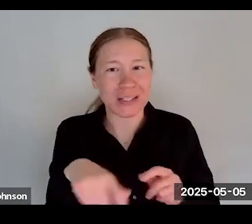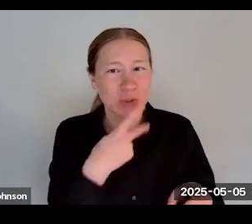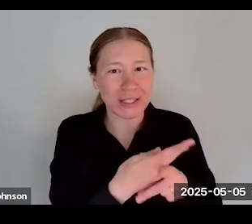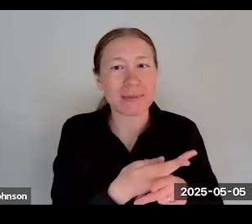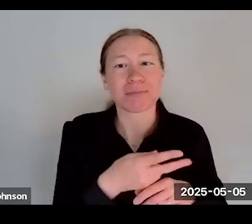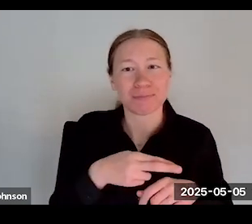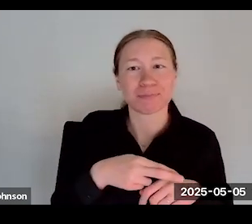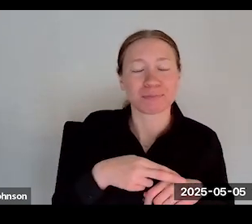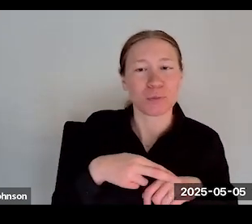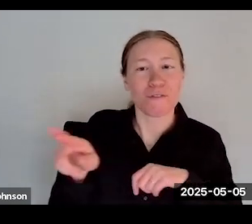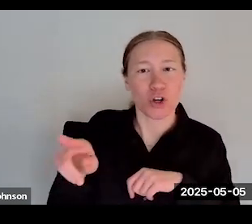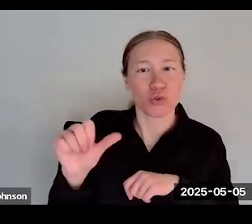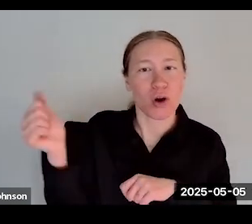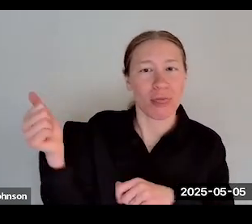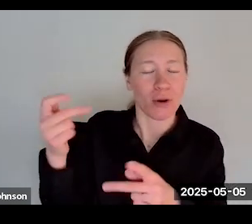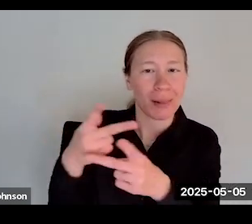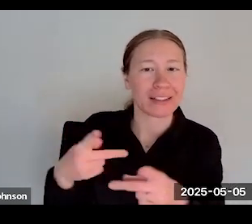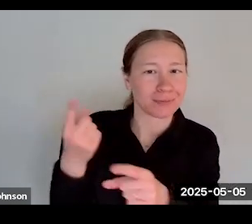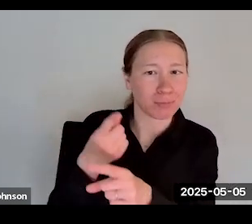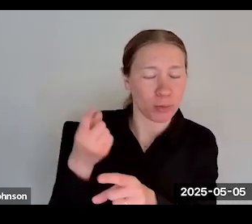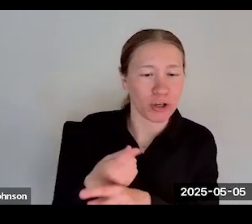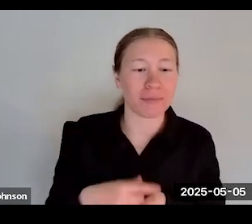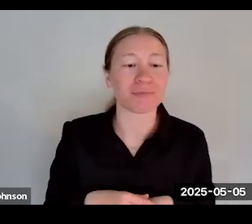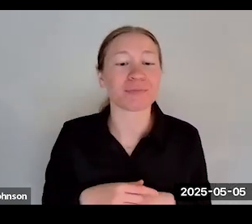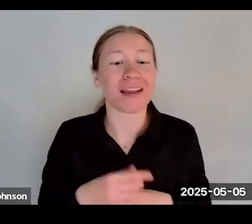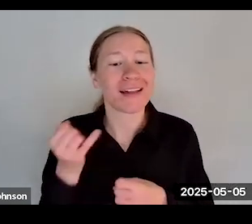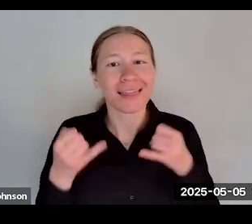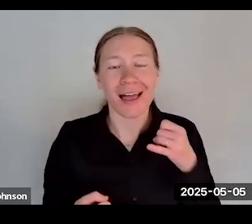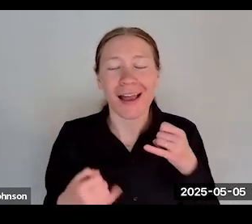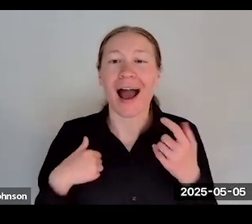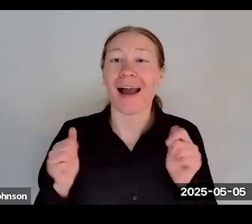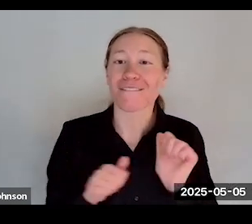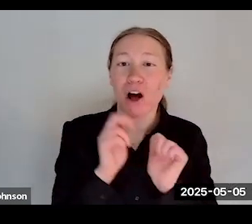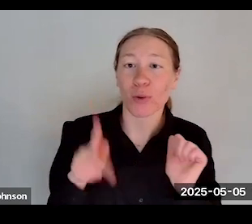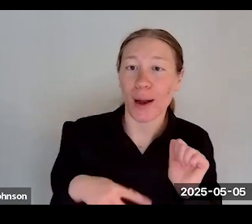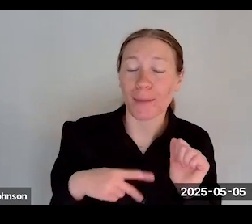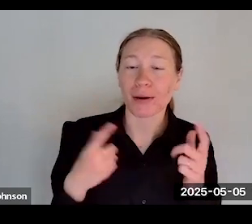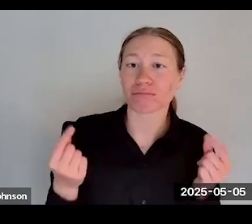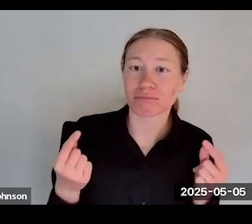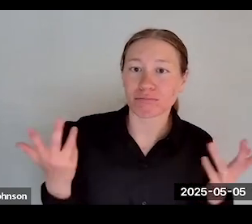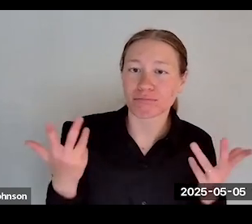On X date, I followed up by an example could be I spoke with the employee three weeks later